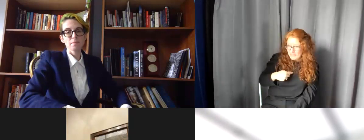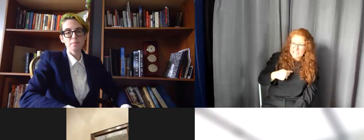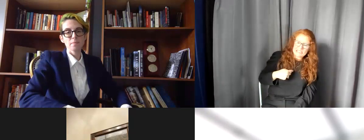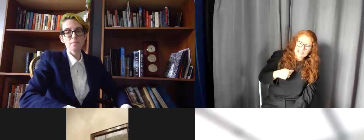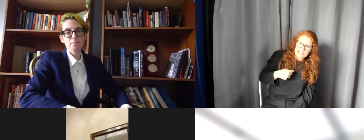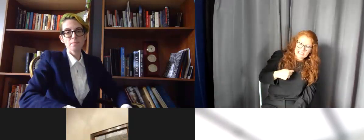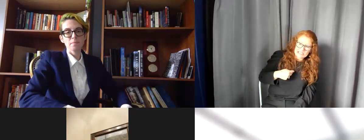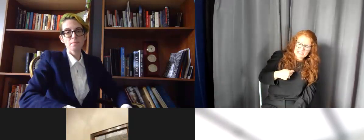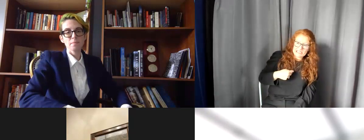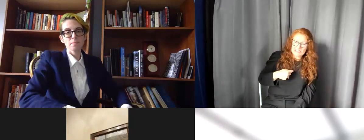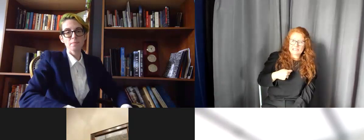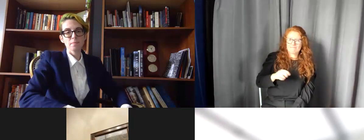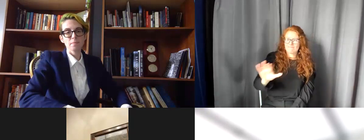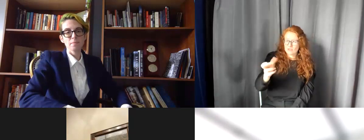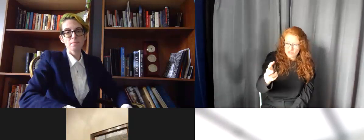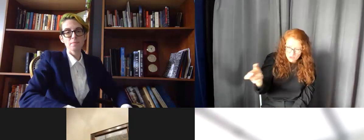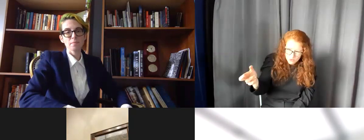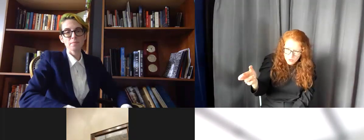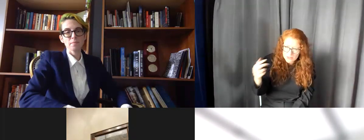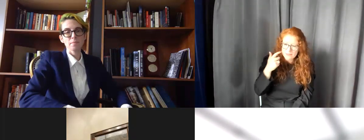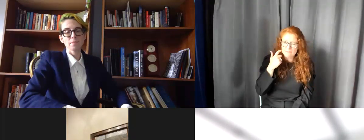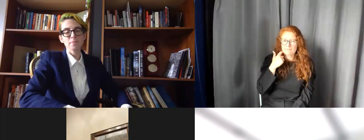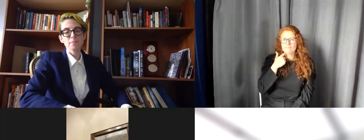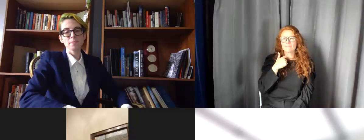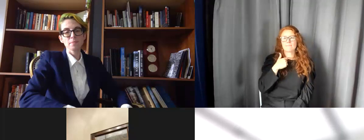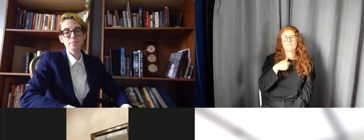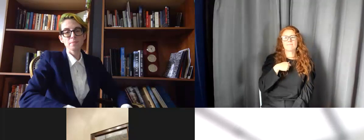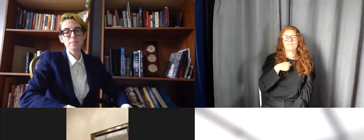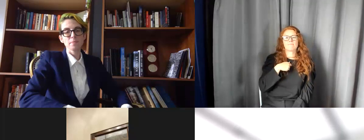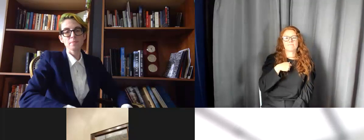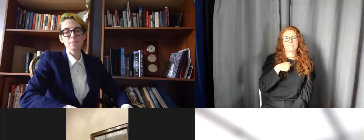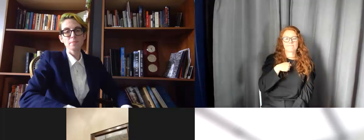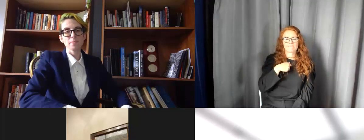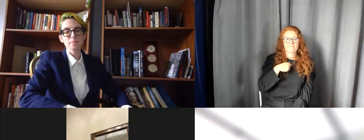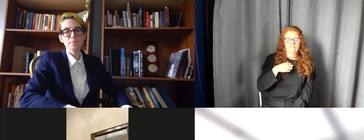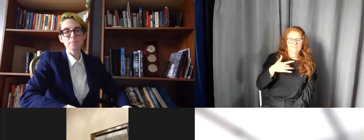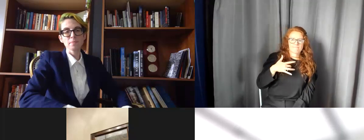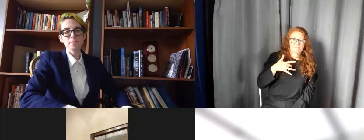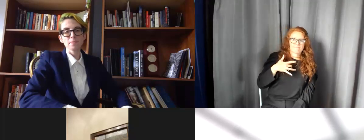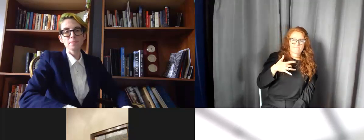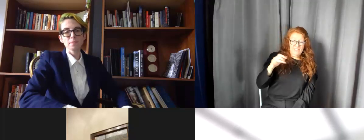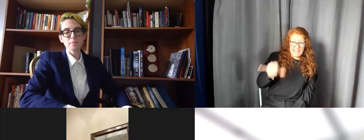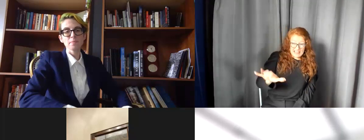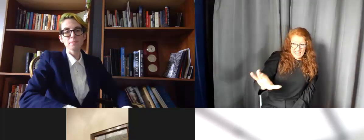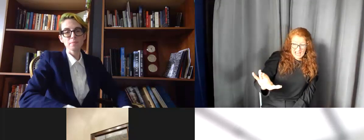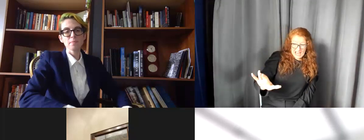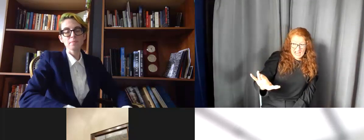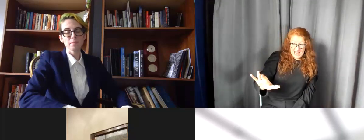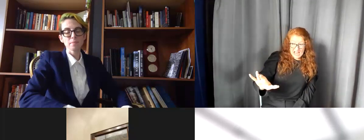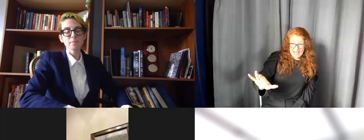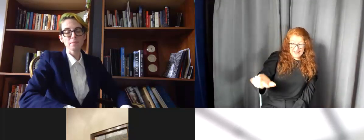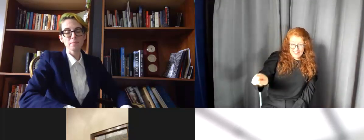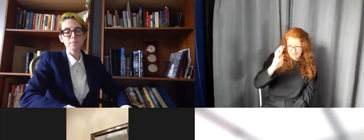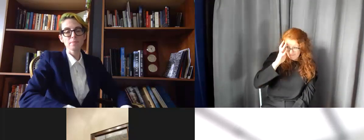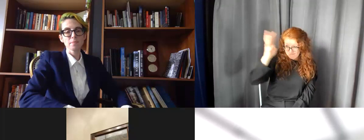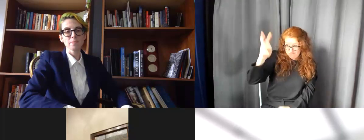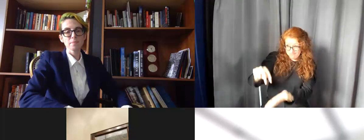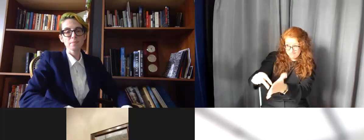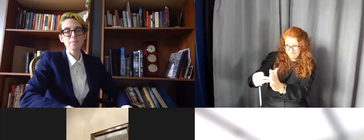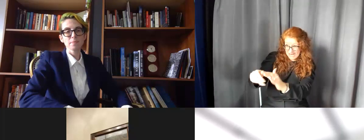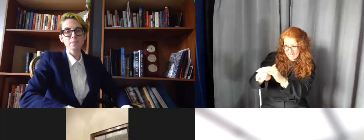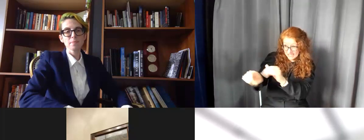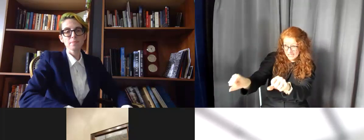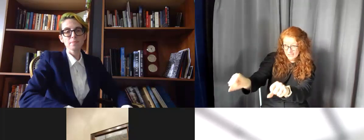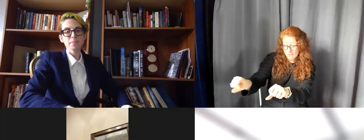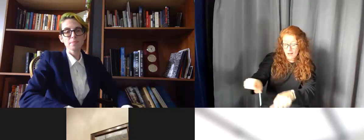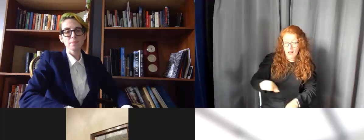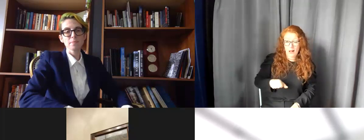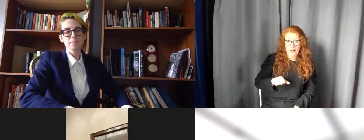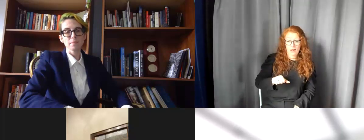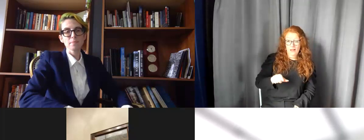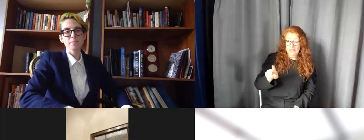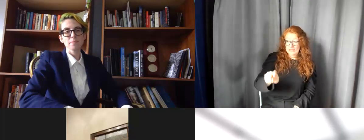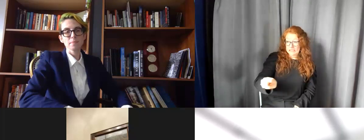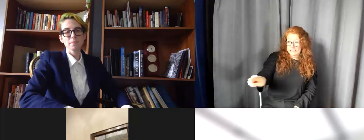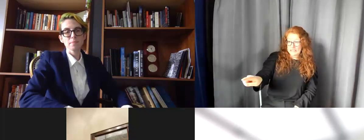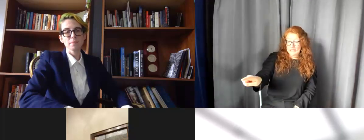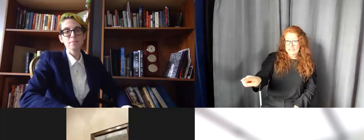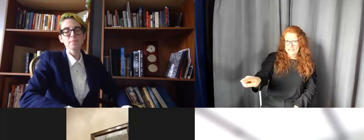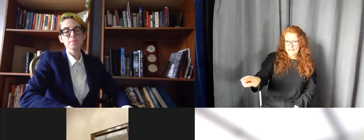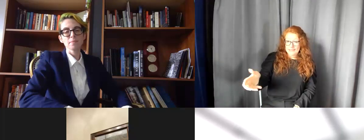Jordan Radford: resources that will make their home their their own home accessible, and there their own living situation accessible. And